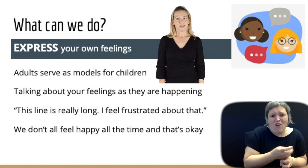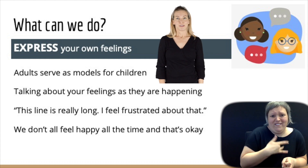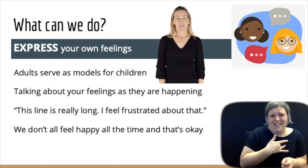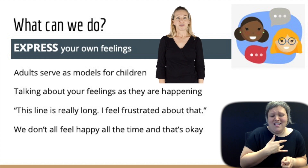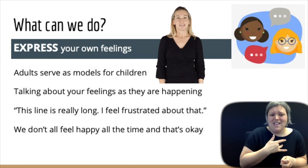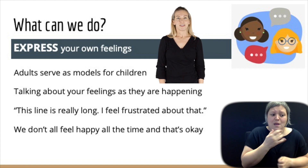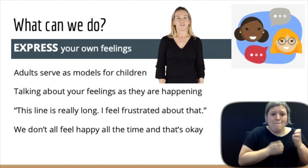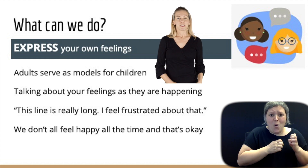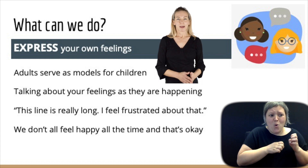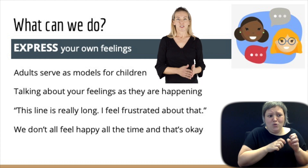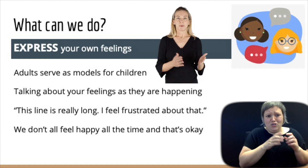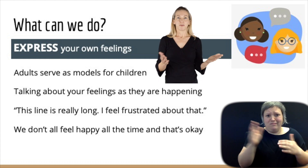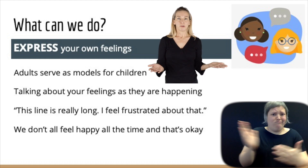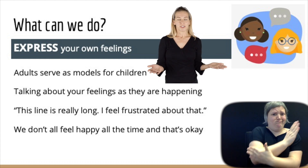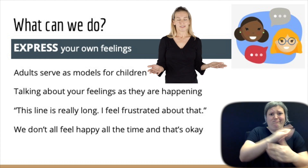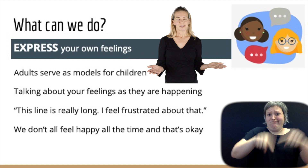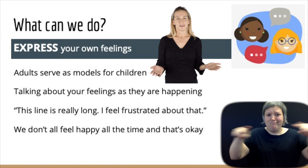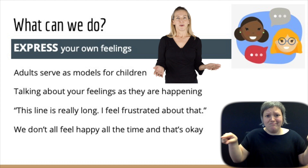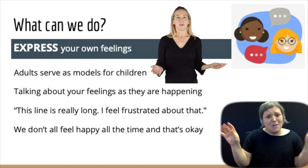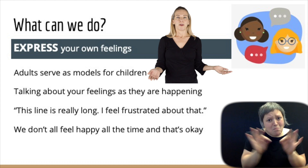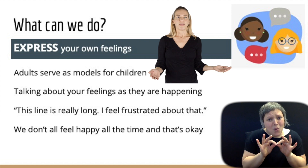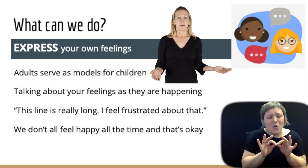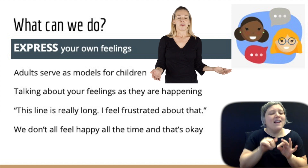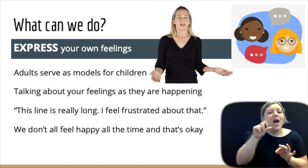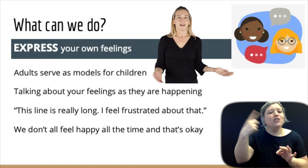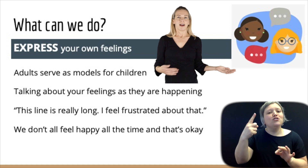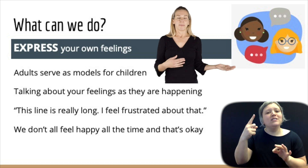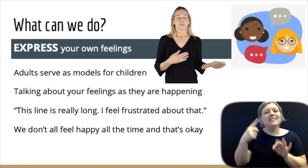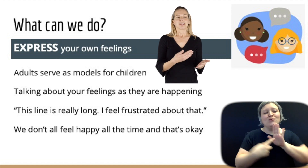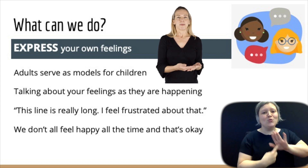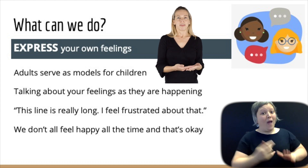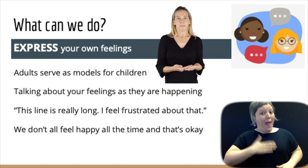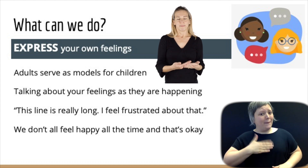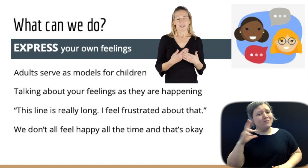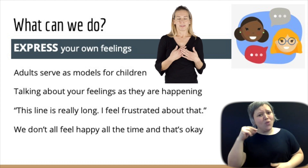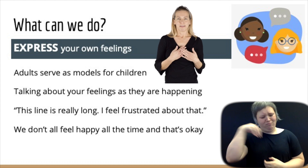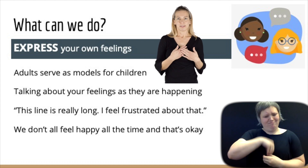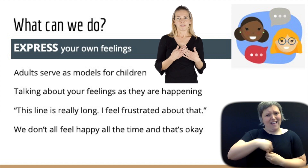So children seeing the full spectrum of emotions will help them be able to label them and themselves